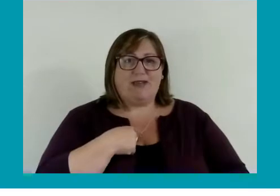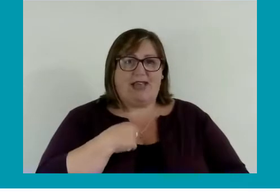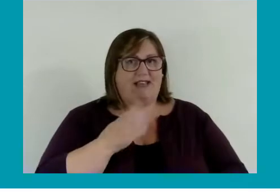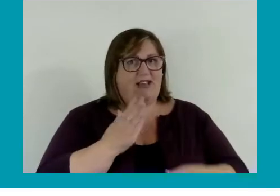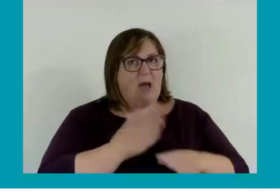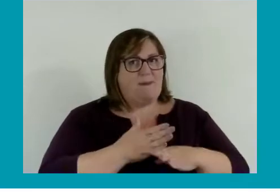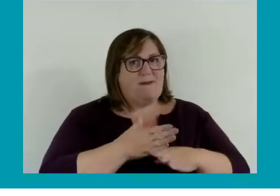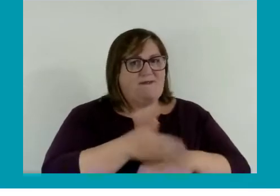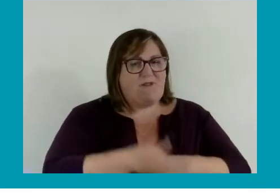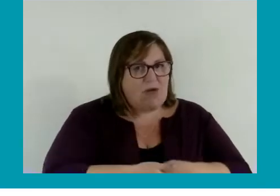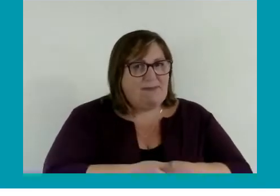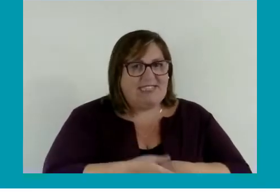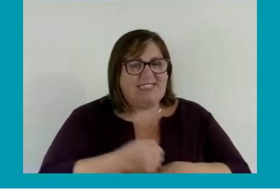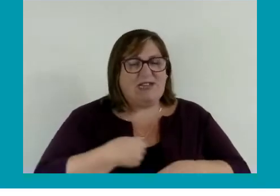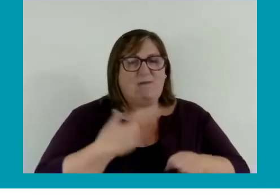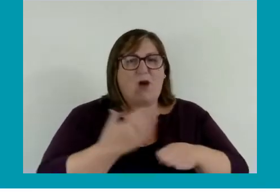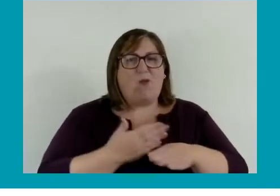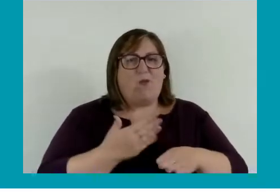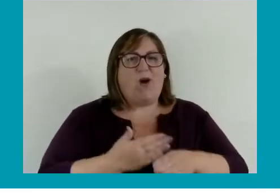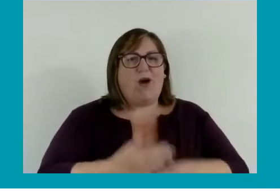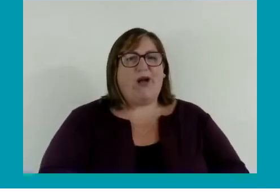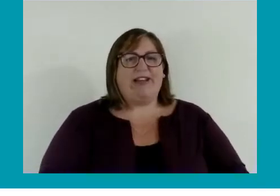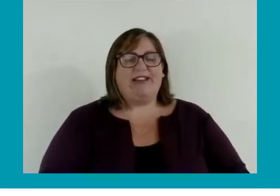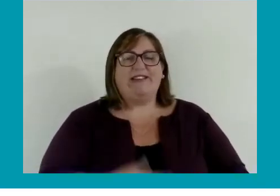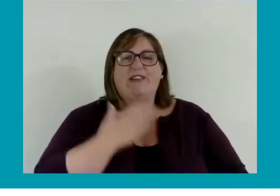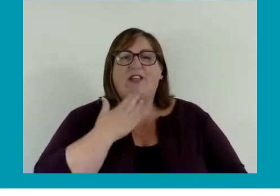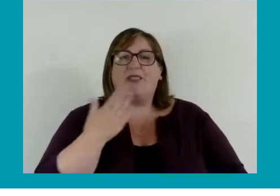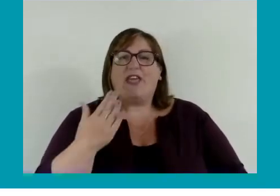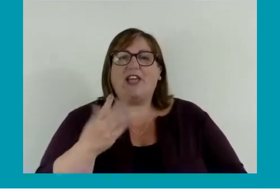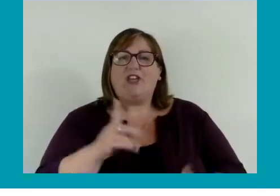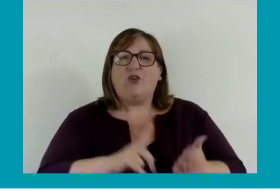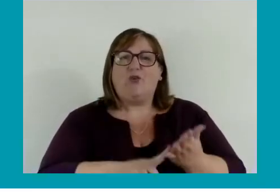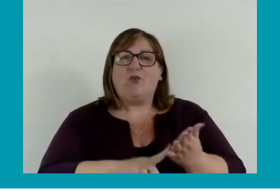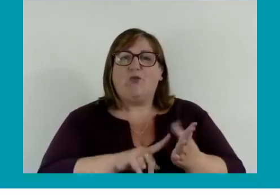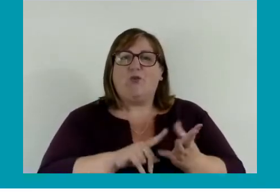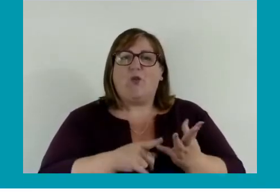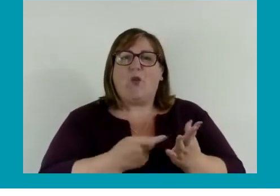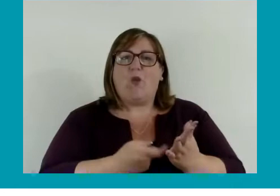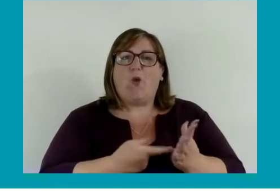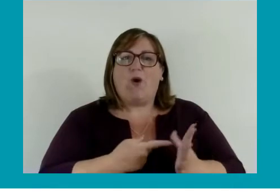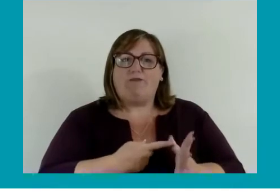thank you very much Laura, Nicole would you like to introduce yourself and what you do